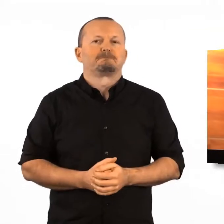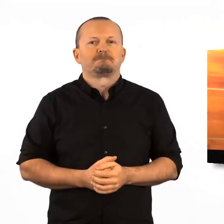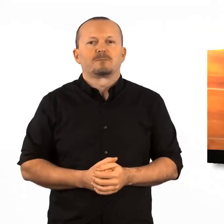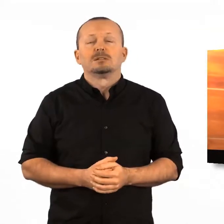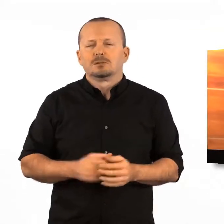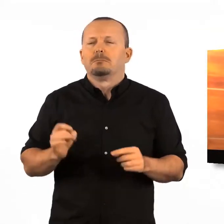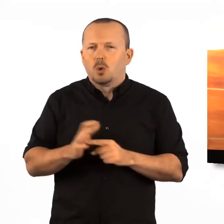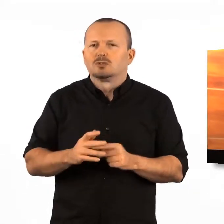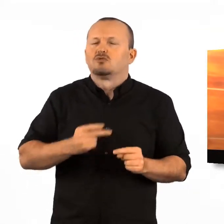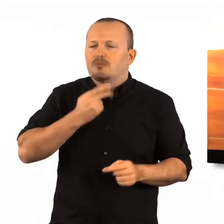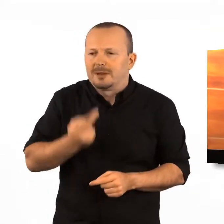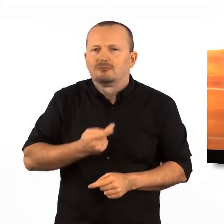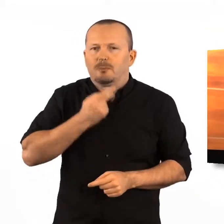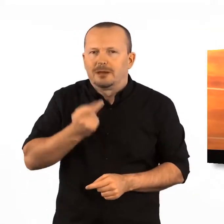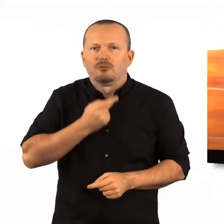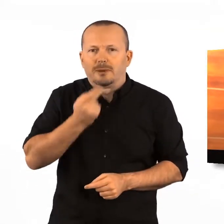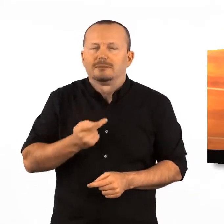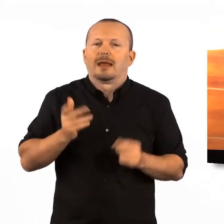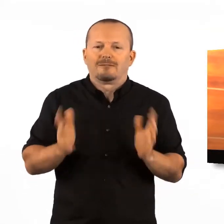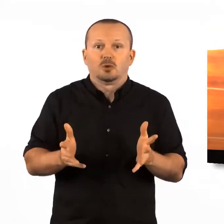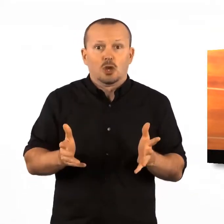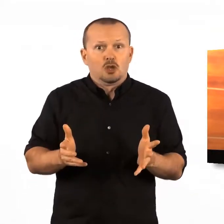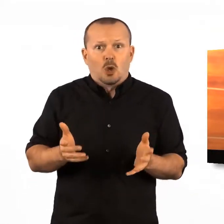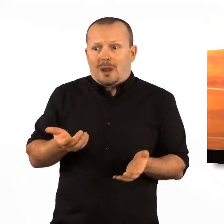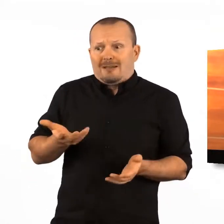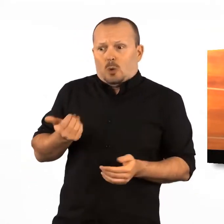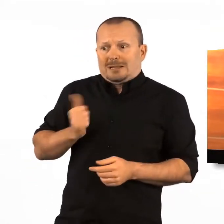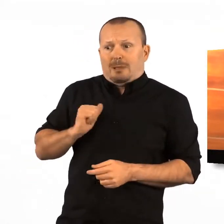stress that enough either, repeat repeat repeat. We don’t have to expect them to respond